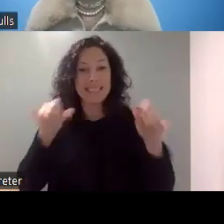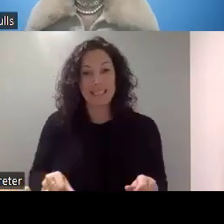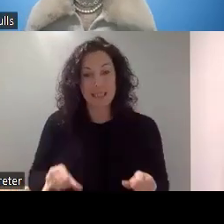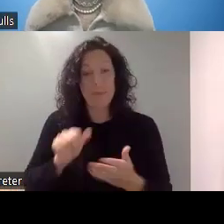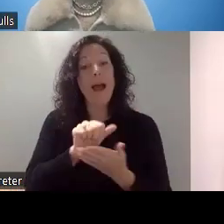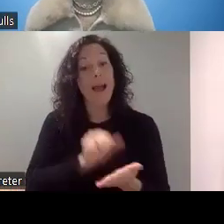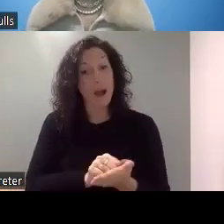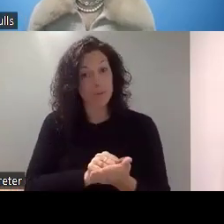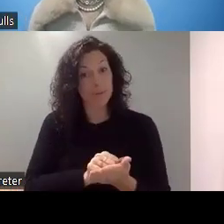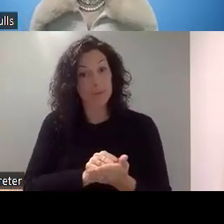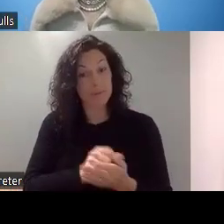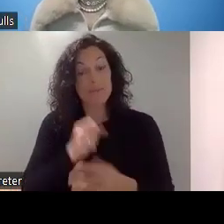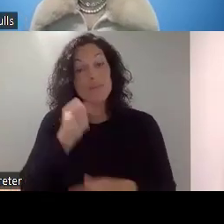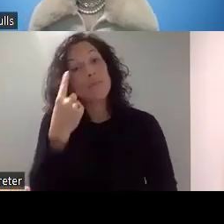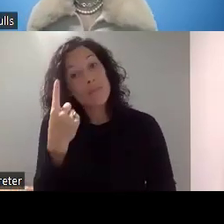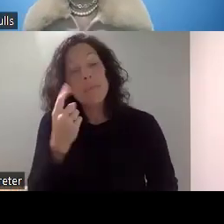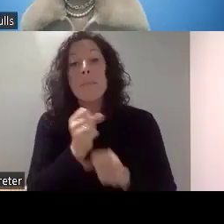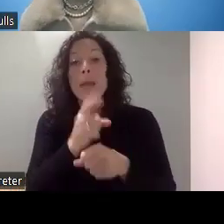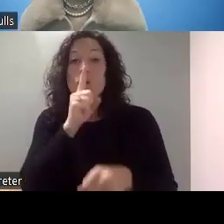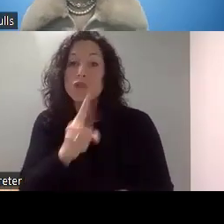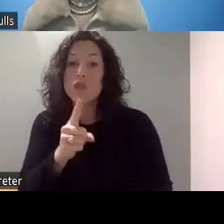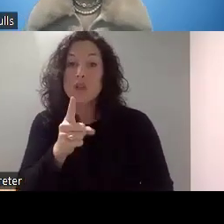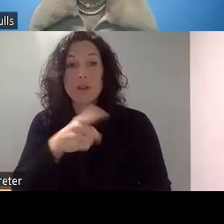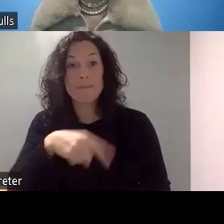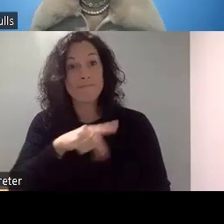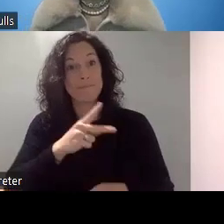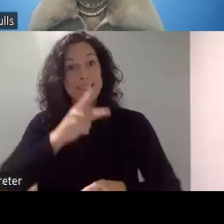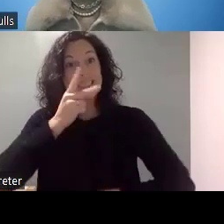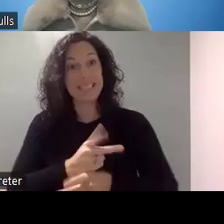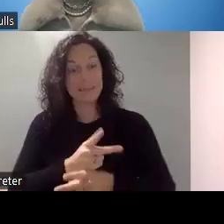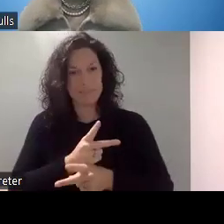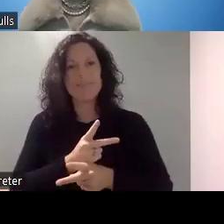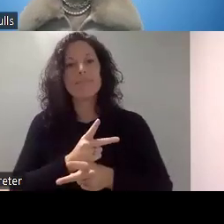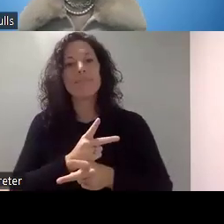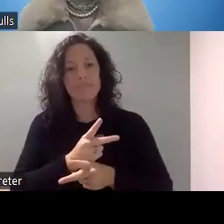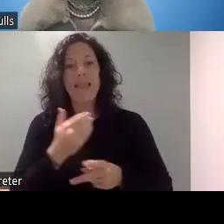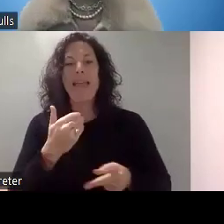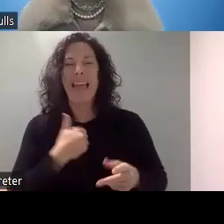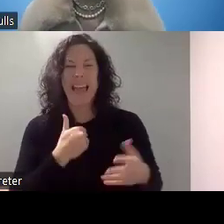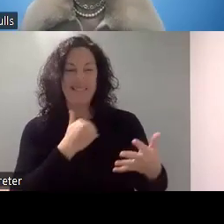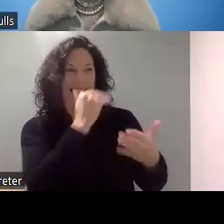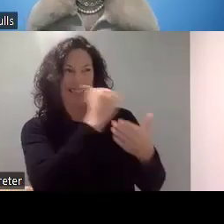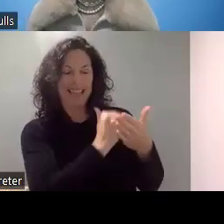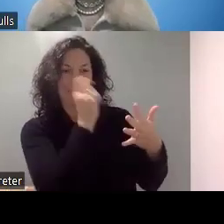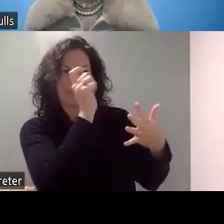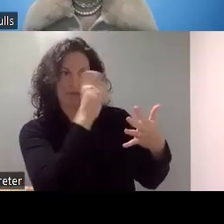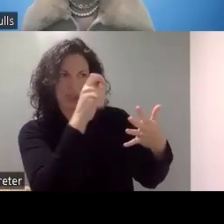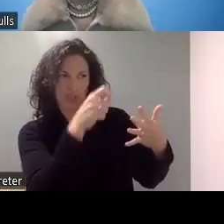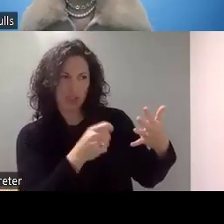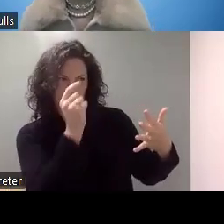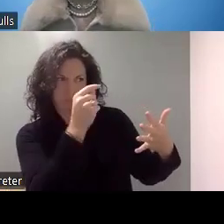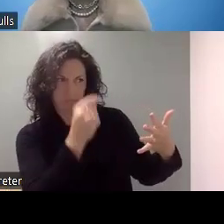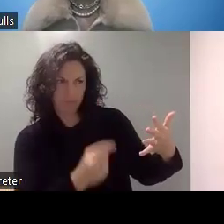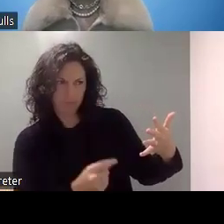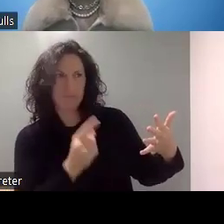So make sure that you keep that as a checklist nearby so that you can have your registrations